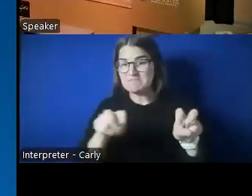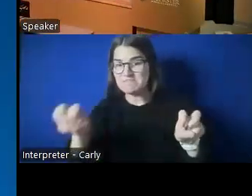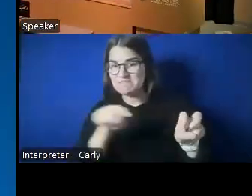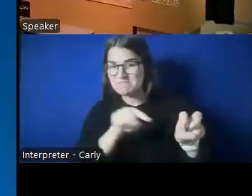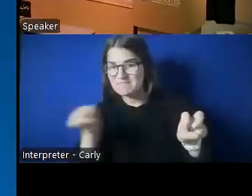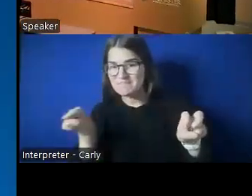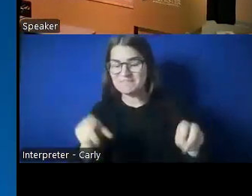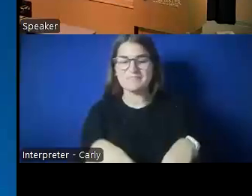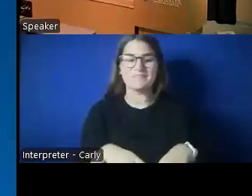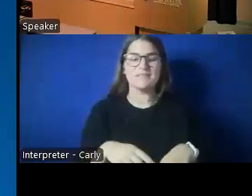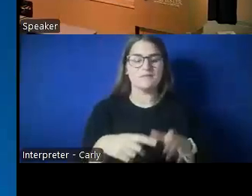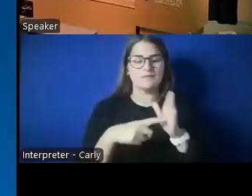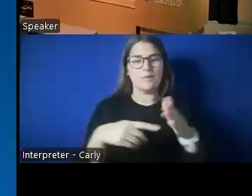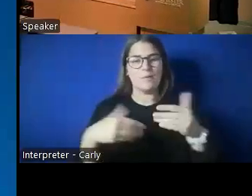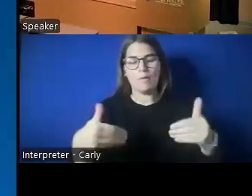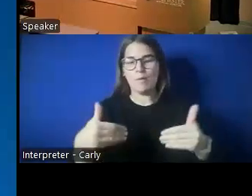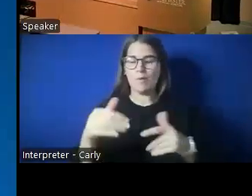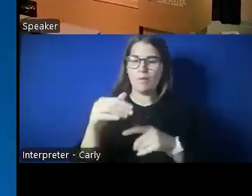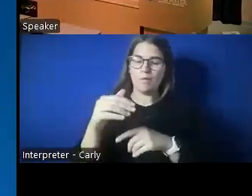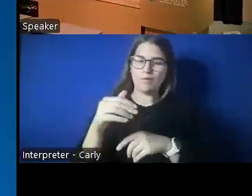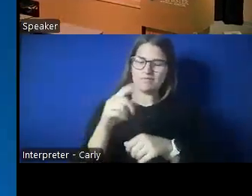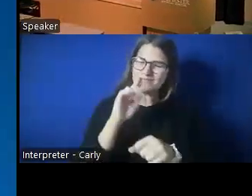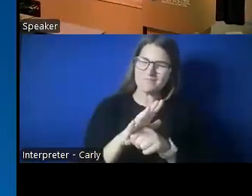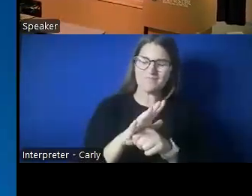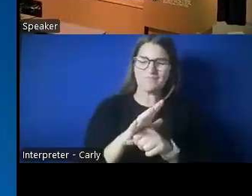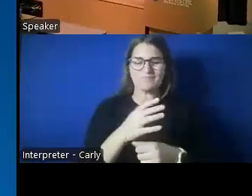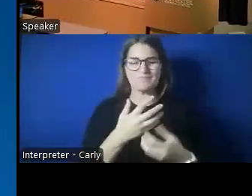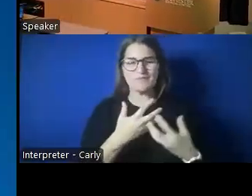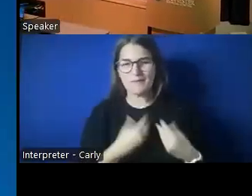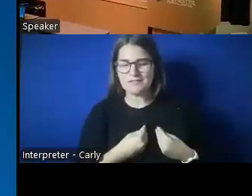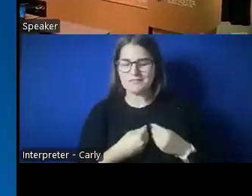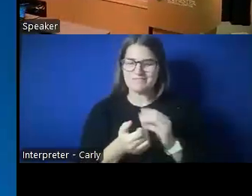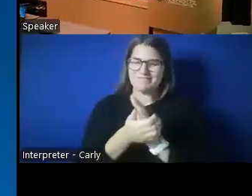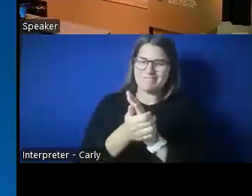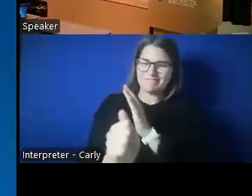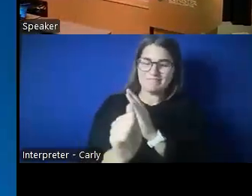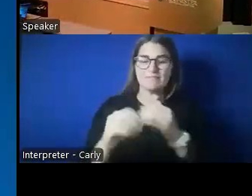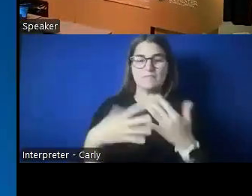a remarkable dedication skill and compassion and providing trauma focused care to people